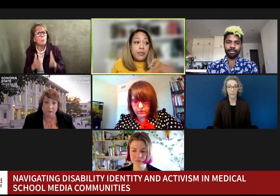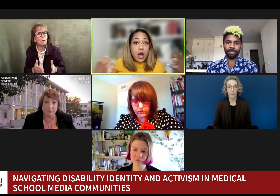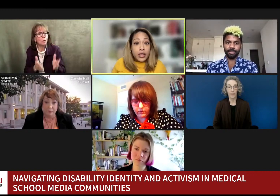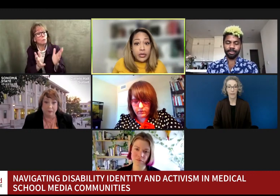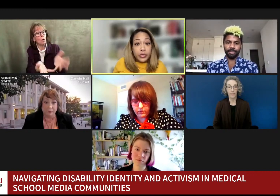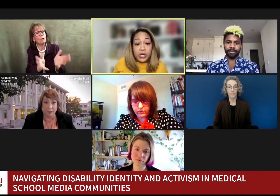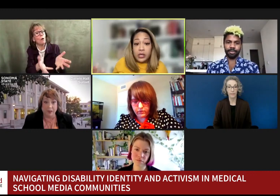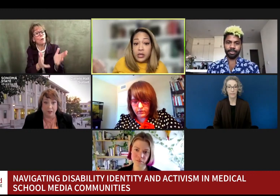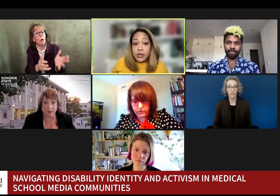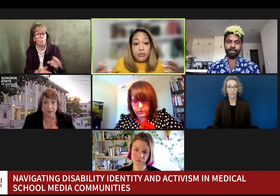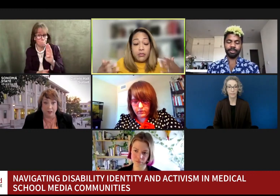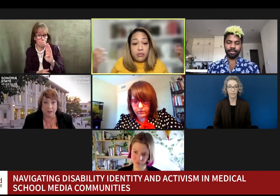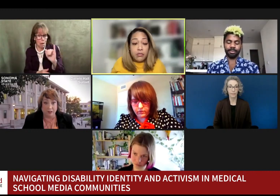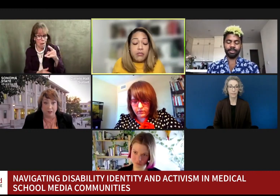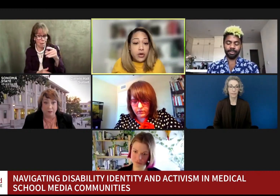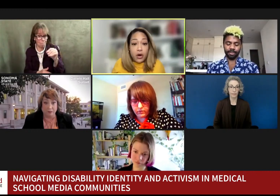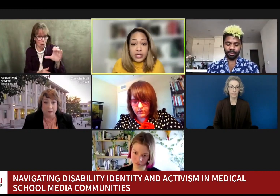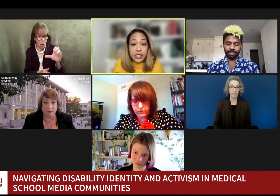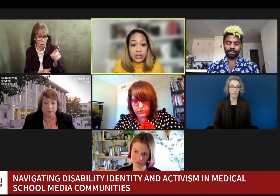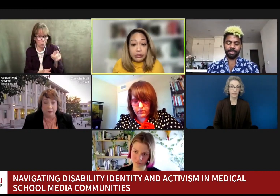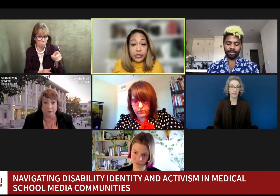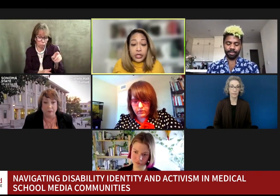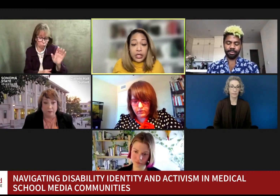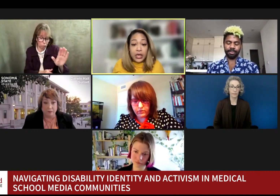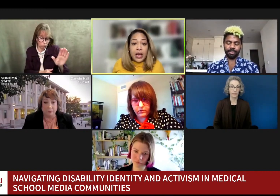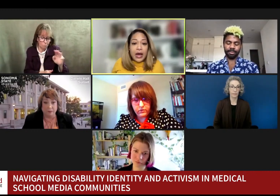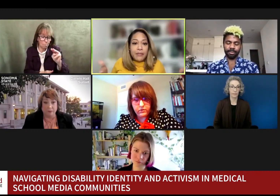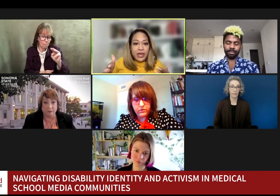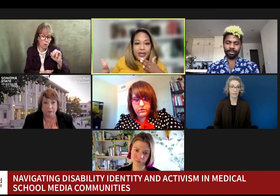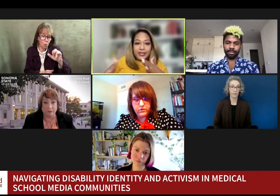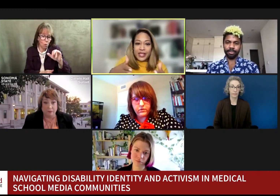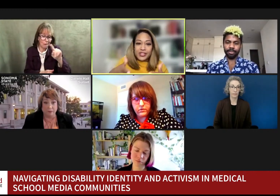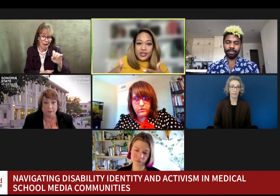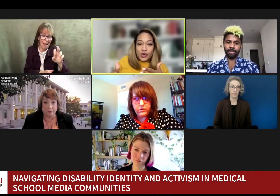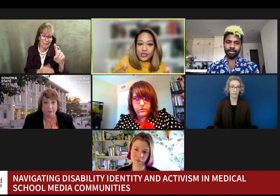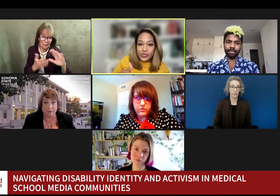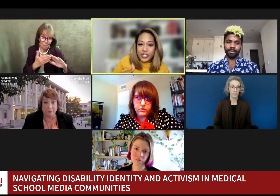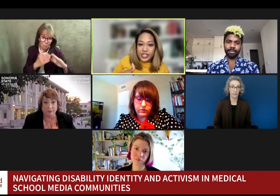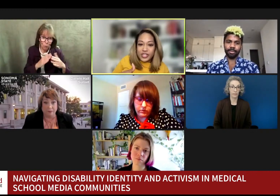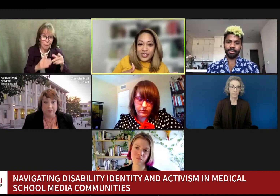community, in the minoritized community, I may be less code switch.